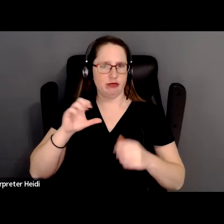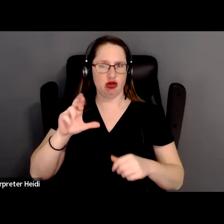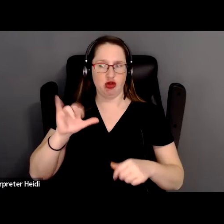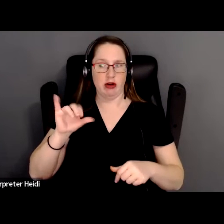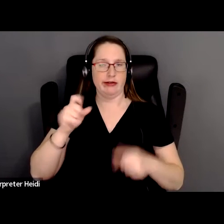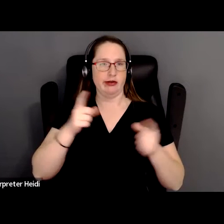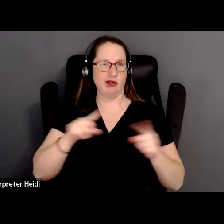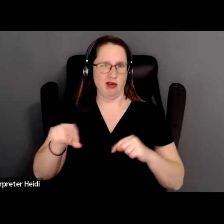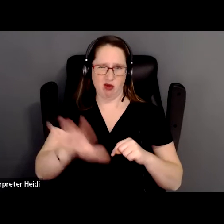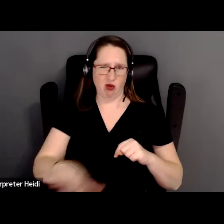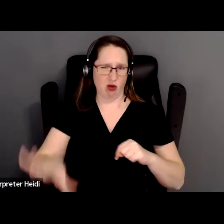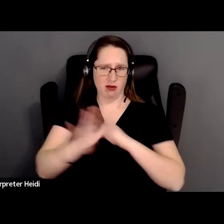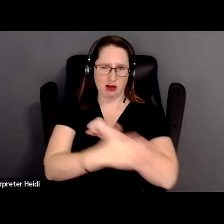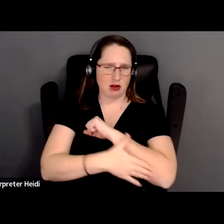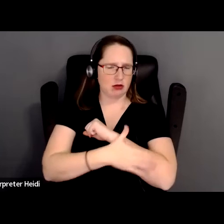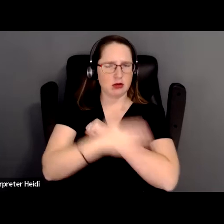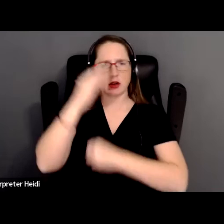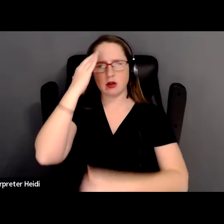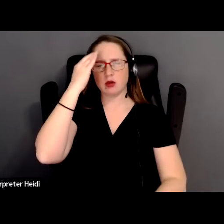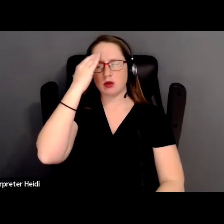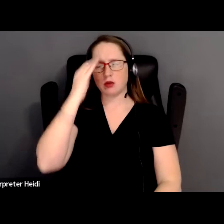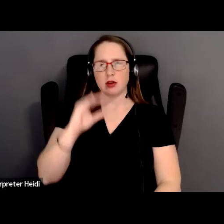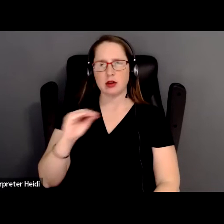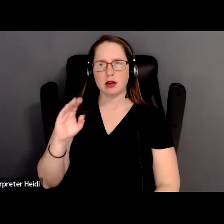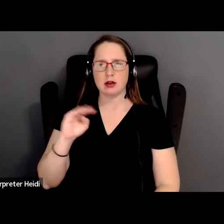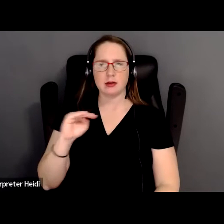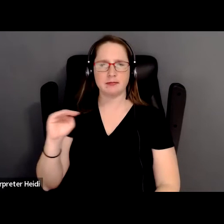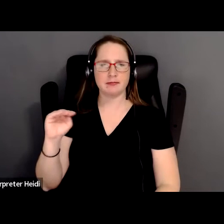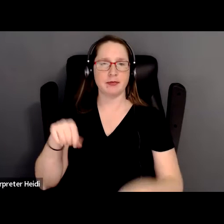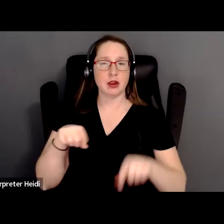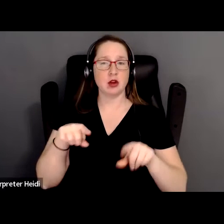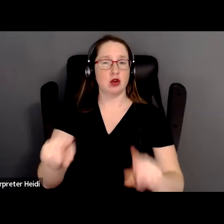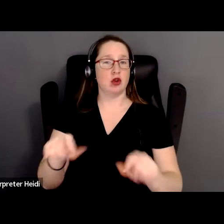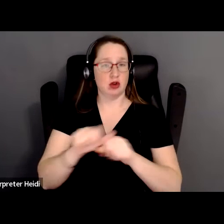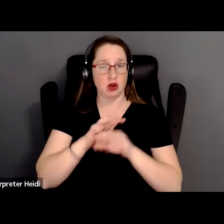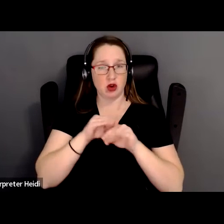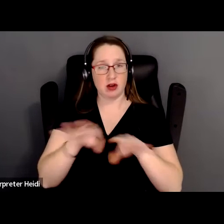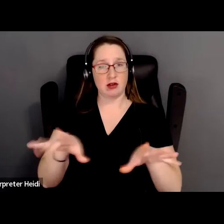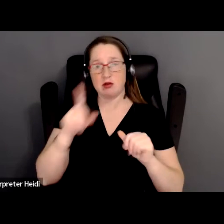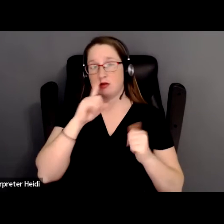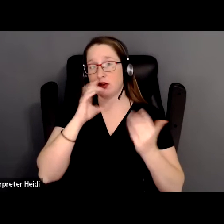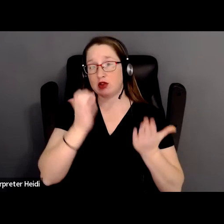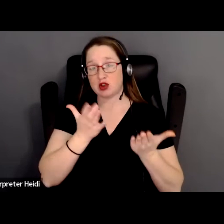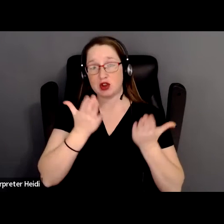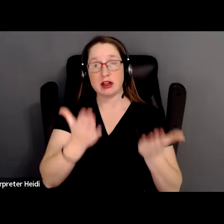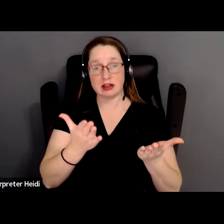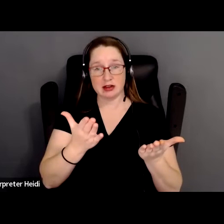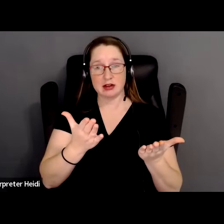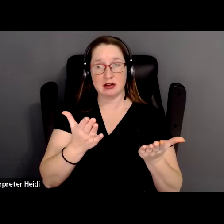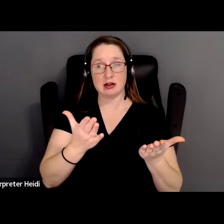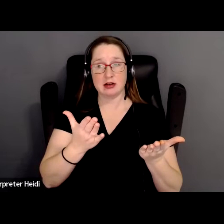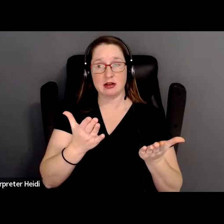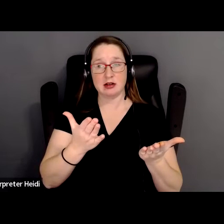our country, and during the pandemic it was suggested that my fiancee,